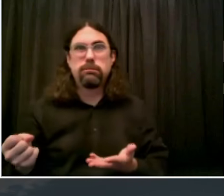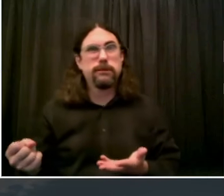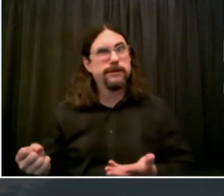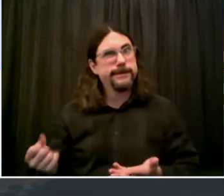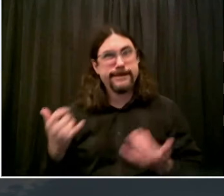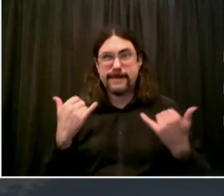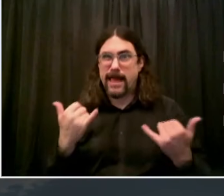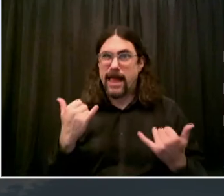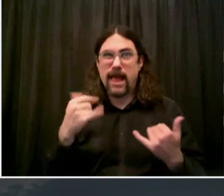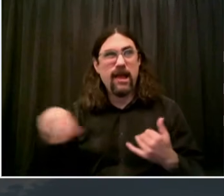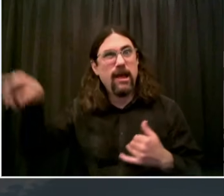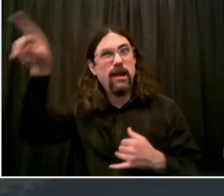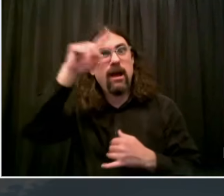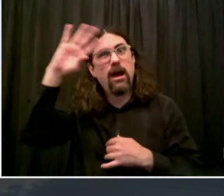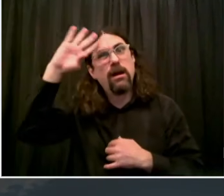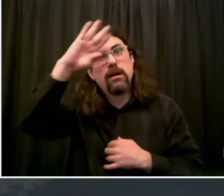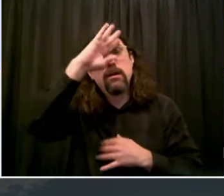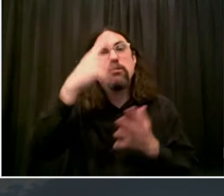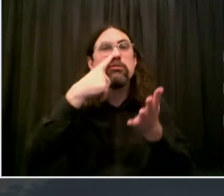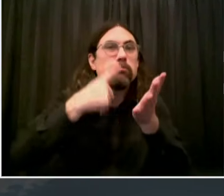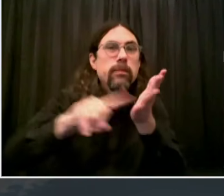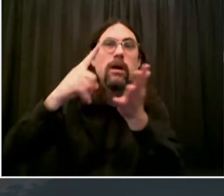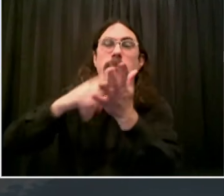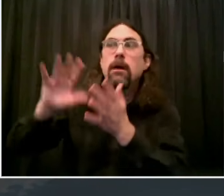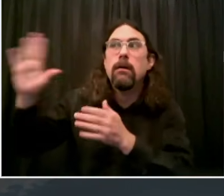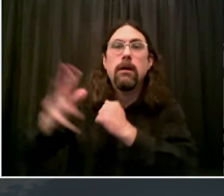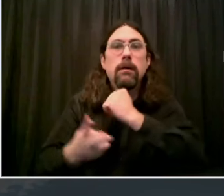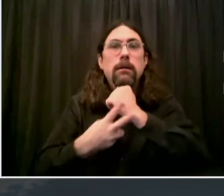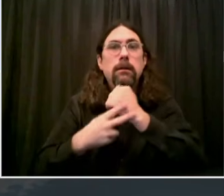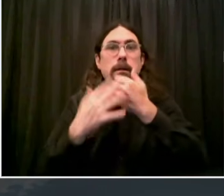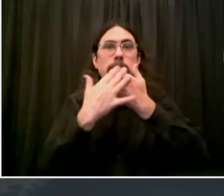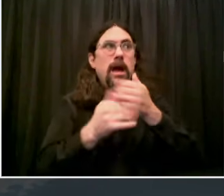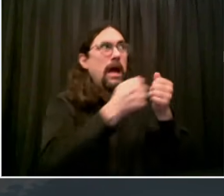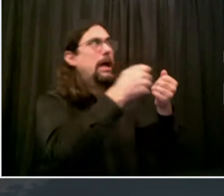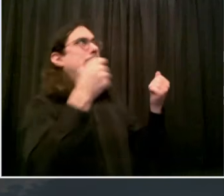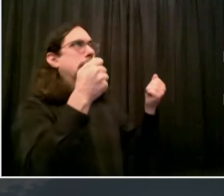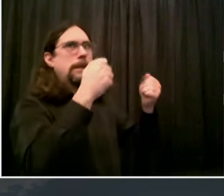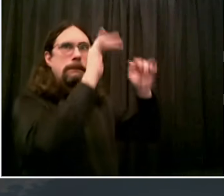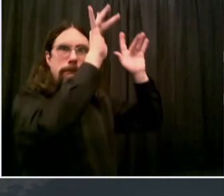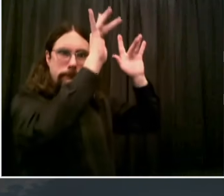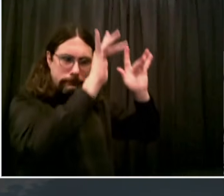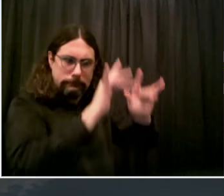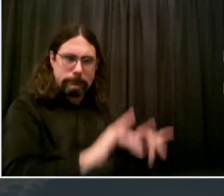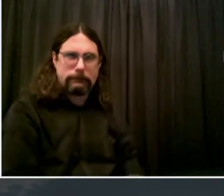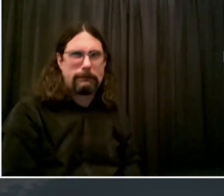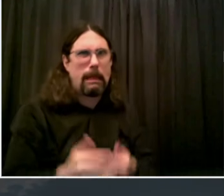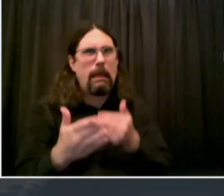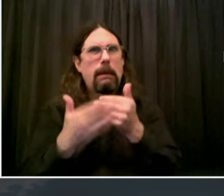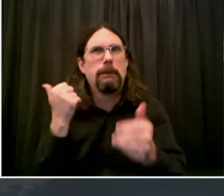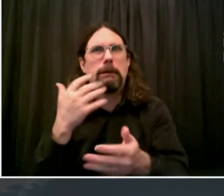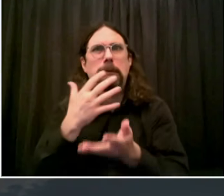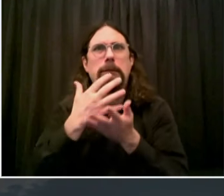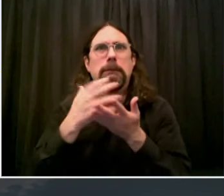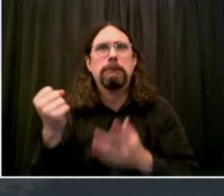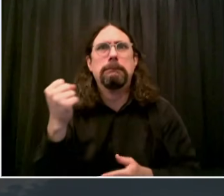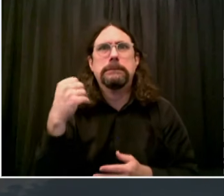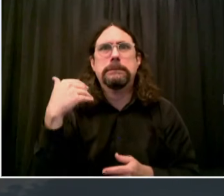DAYS SUPPLY. WE NEED TO MAKE SURE THAT WE STRENGTHEN THAT SUPPLY. THAT SUPPLY OF